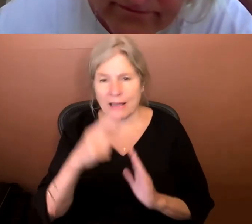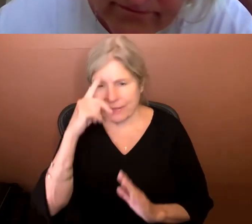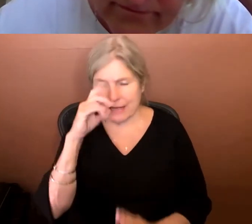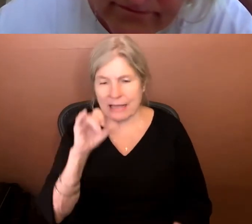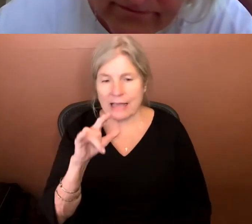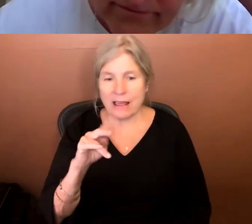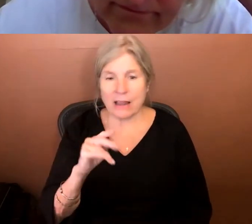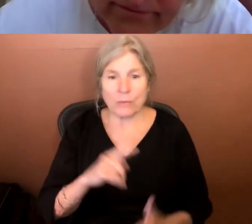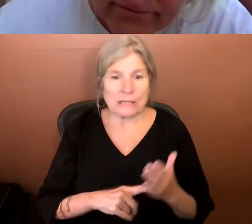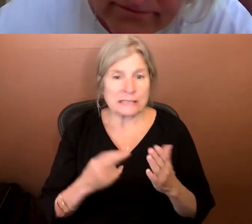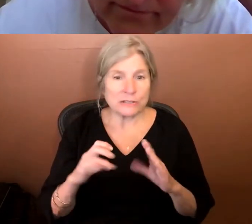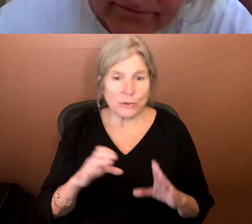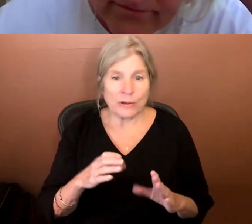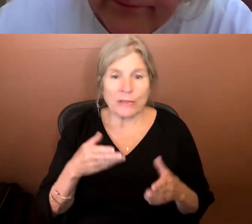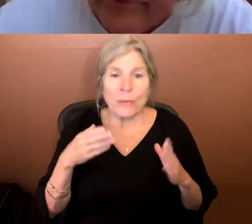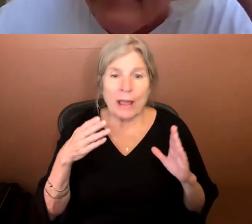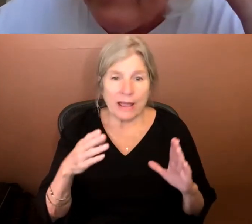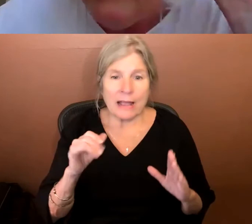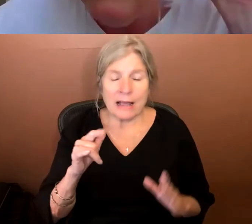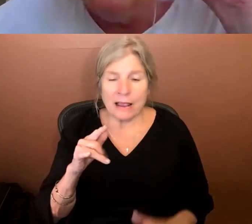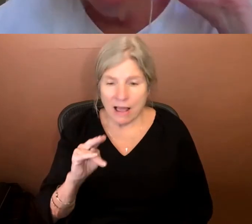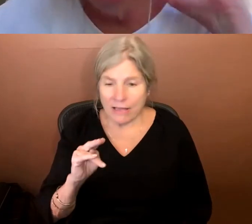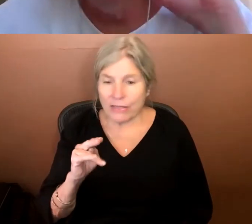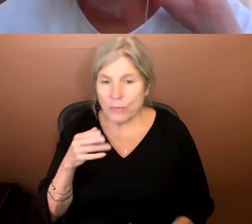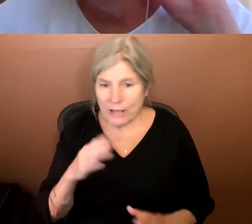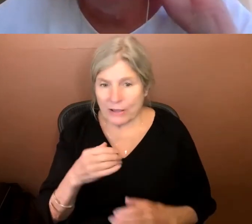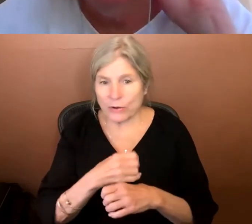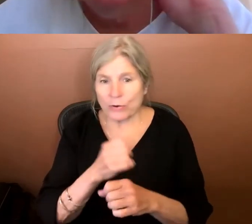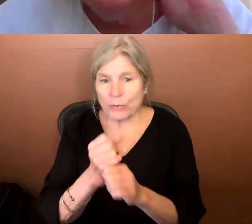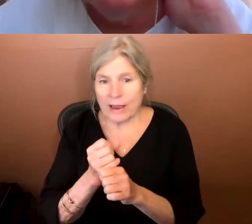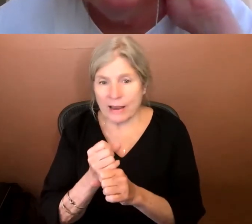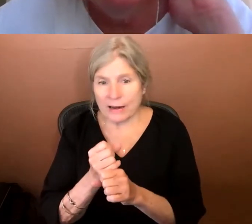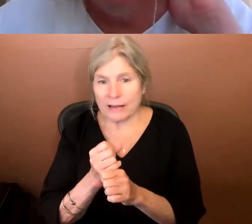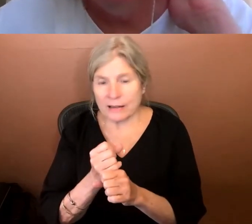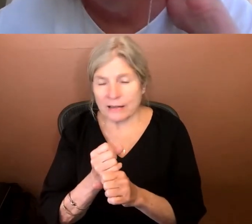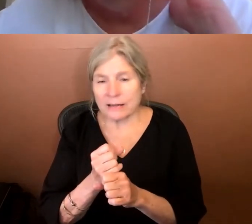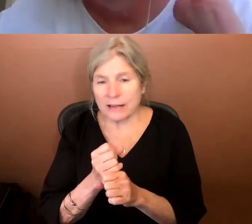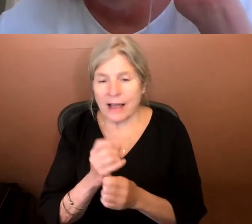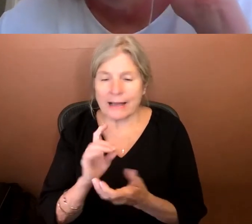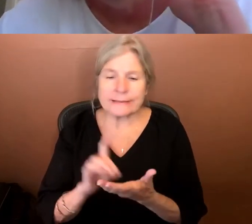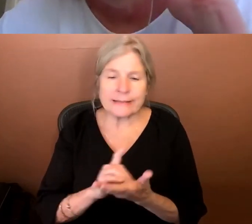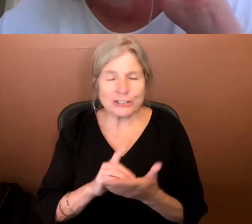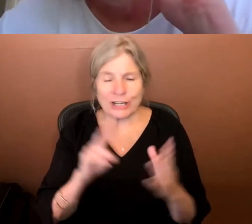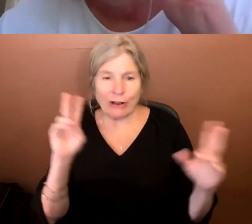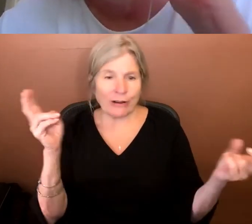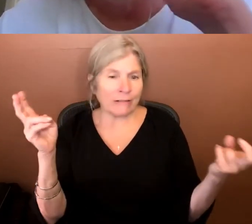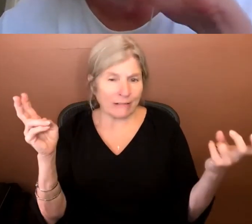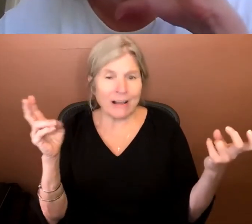is doing the way you create essentially a dictionary of these symbols you are